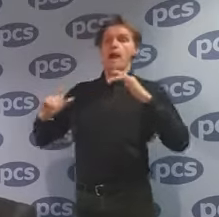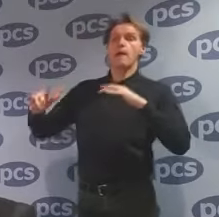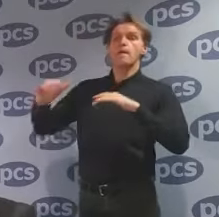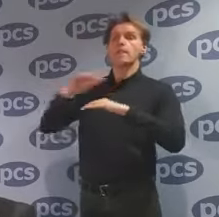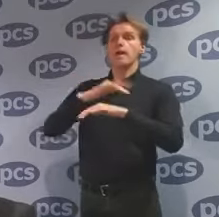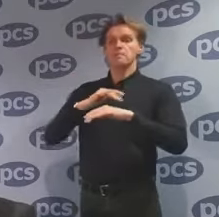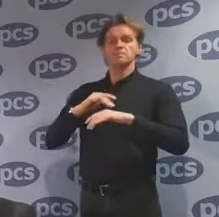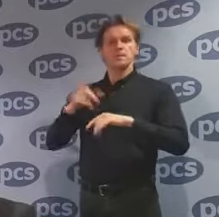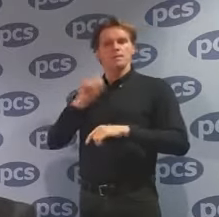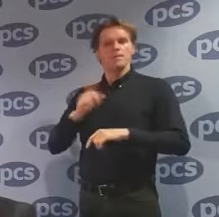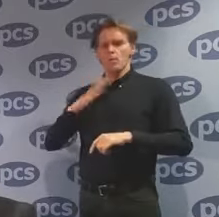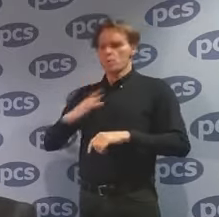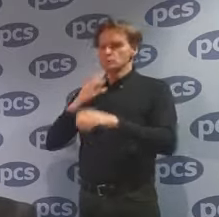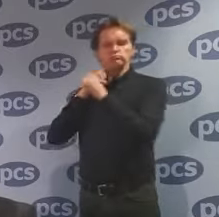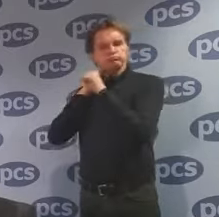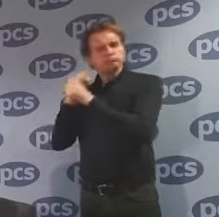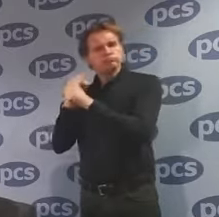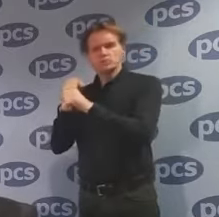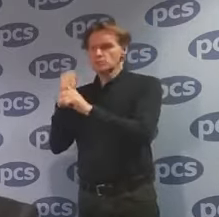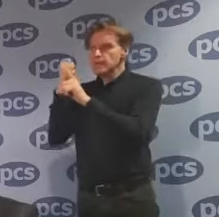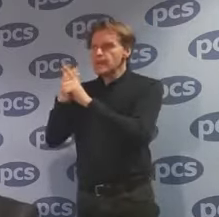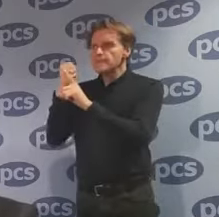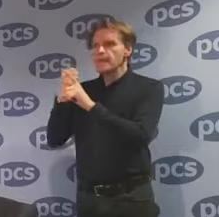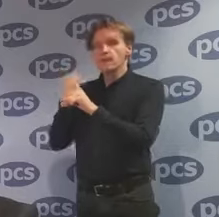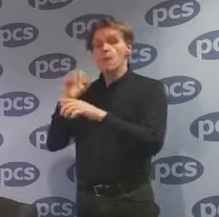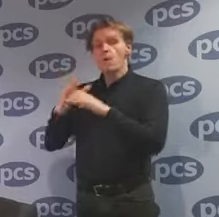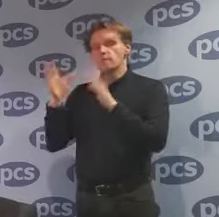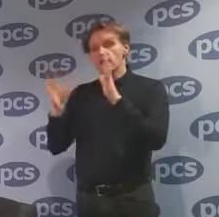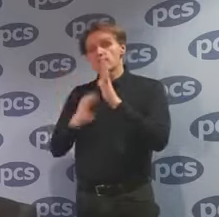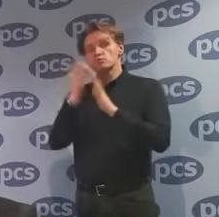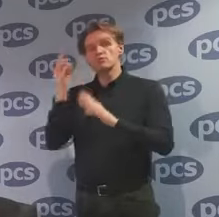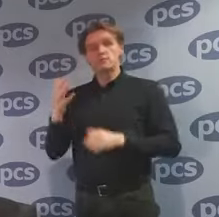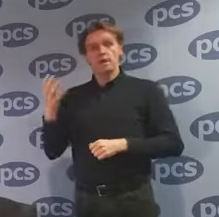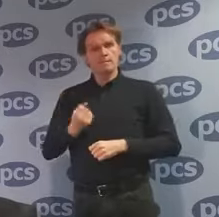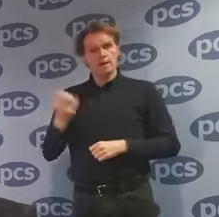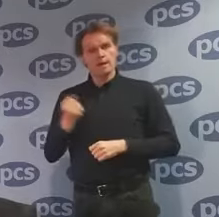over pay but other unions are now having to have that discussion that we had